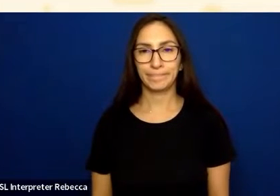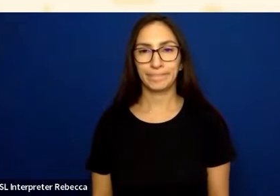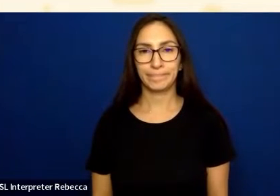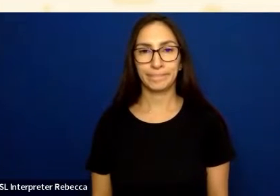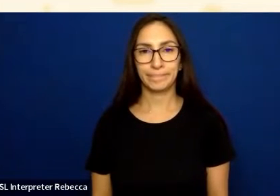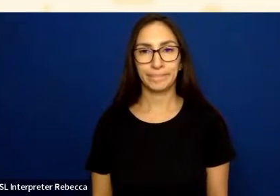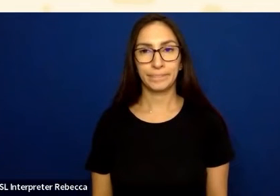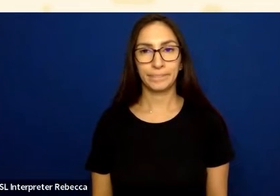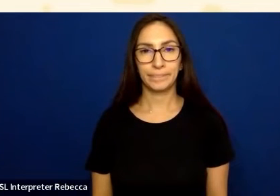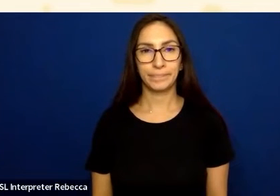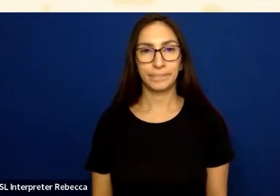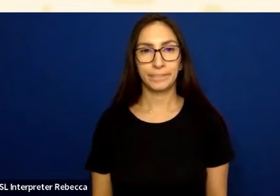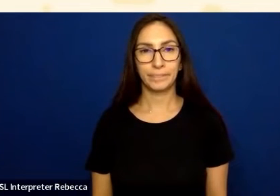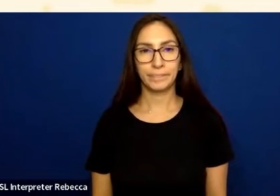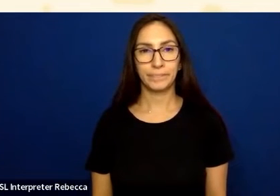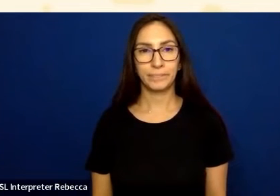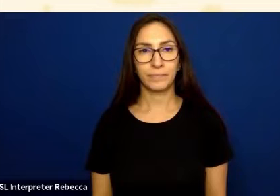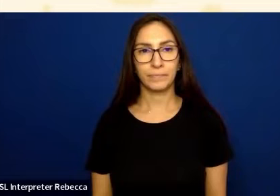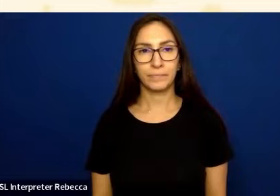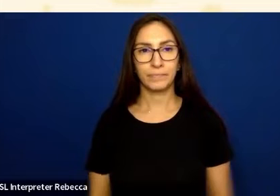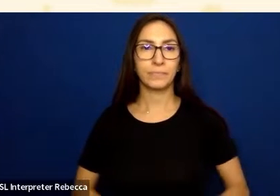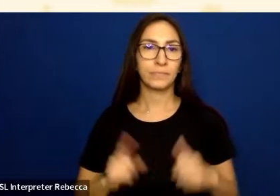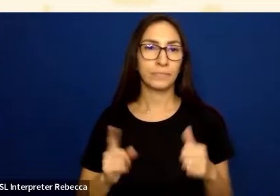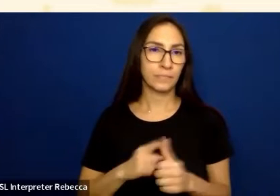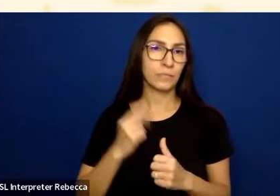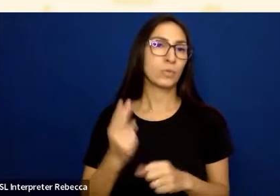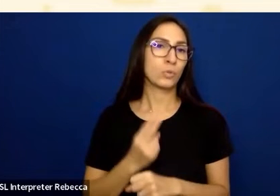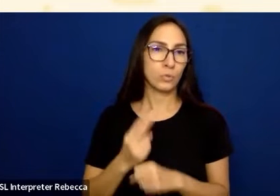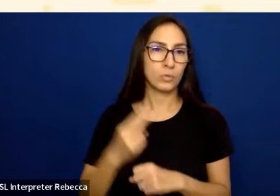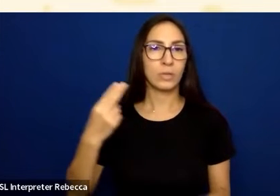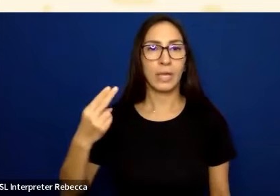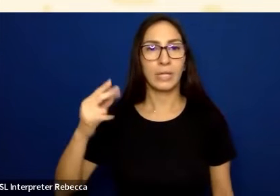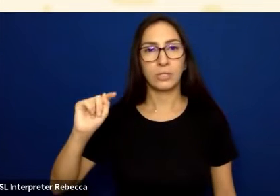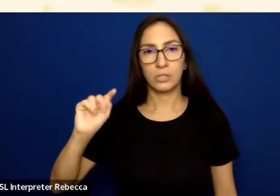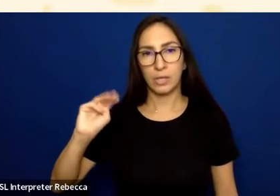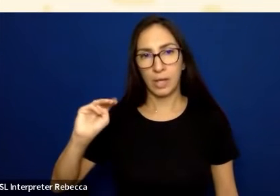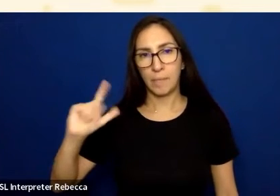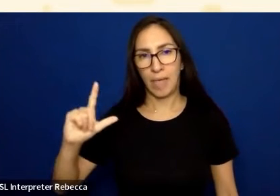First of all, use native HTML markups. Secondly, when custom components are used,